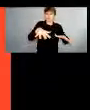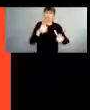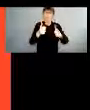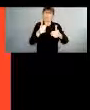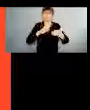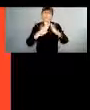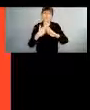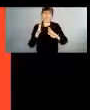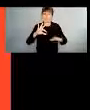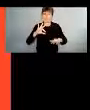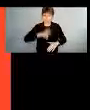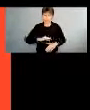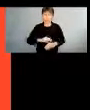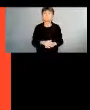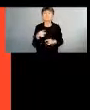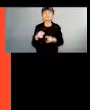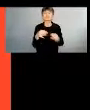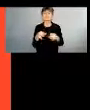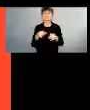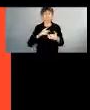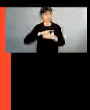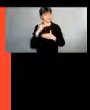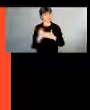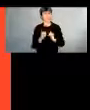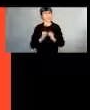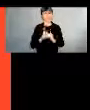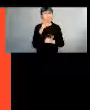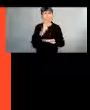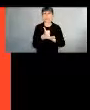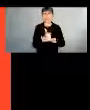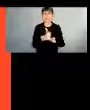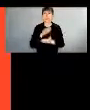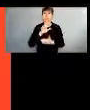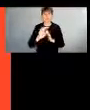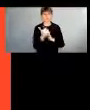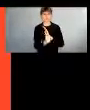Describe how this project will further your ability to connect with your communities.